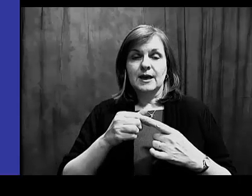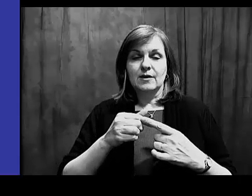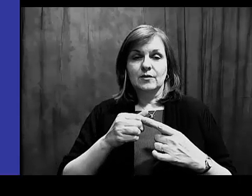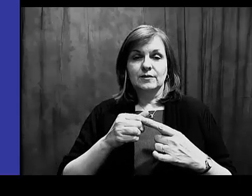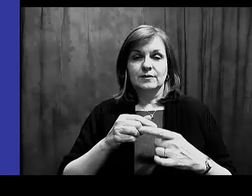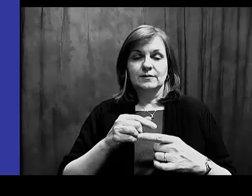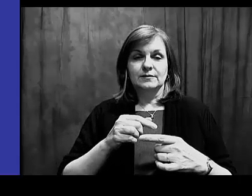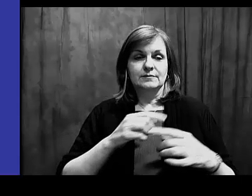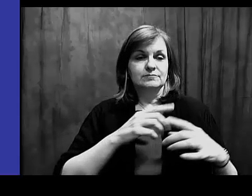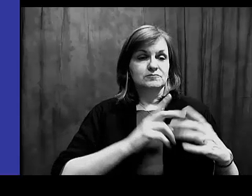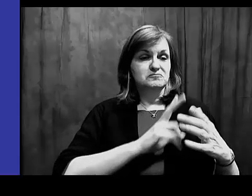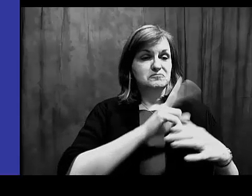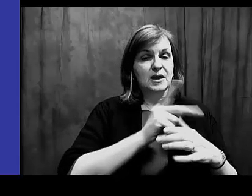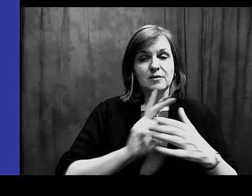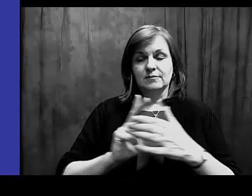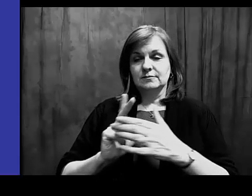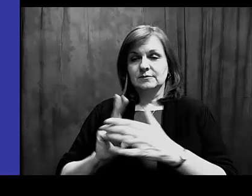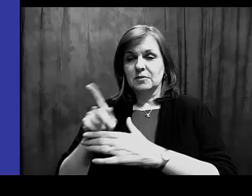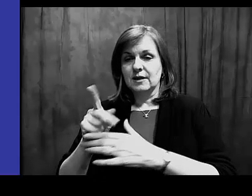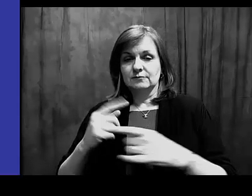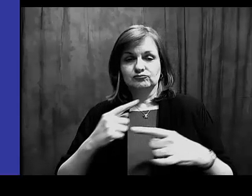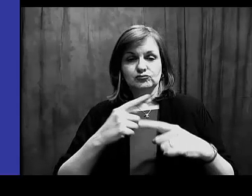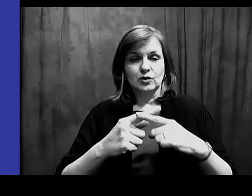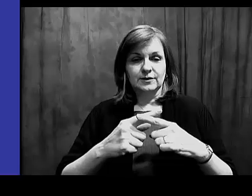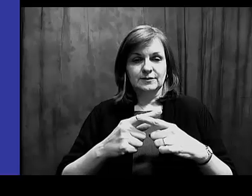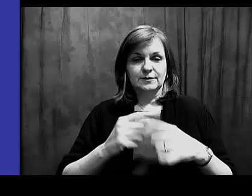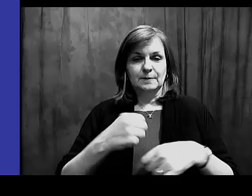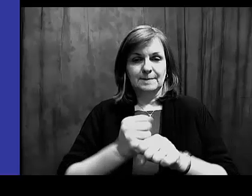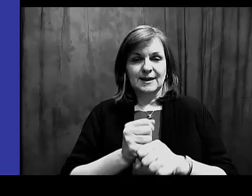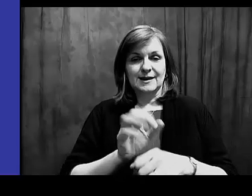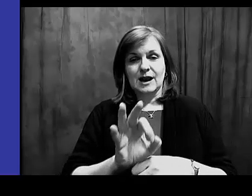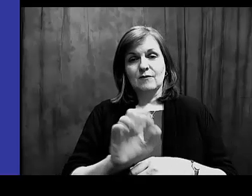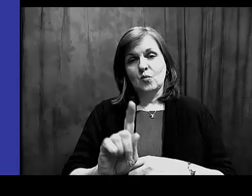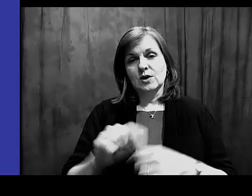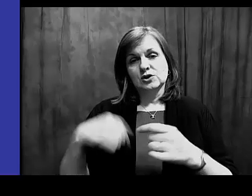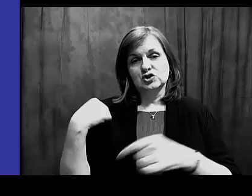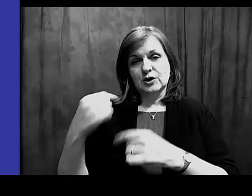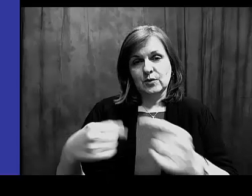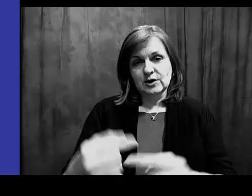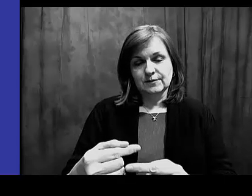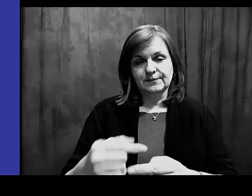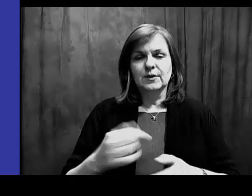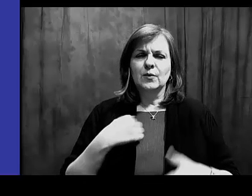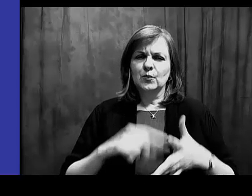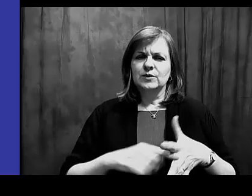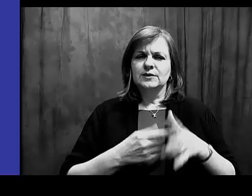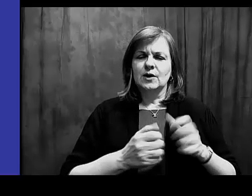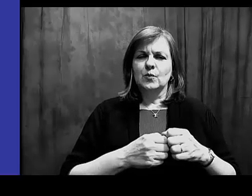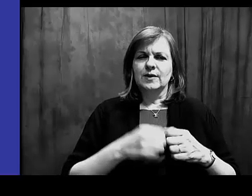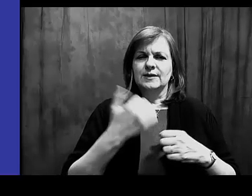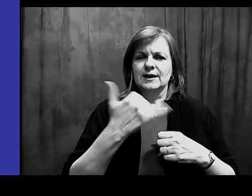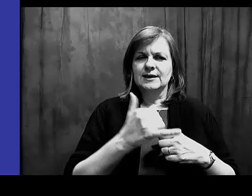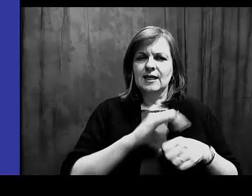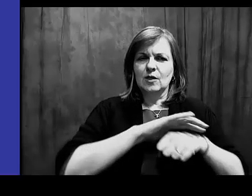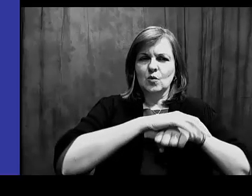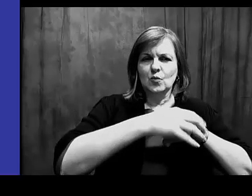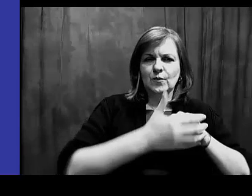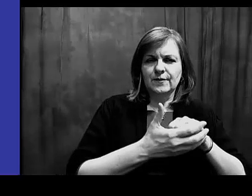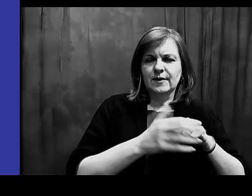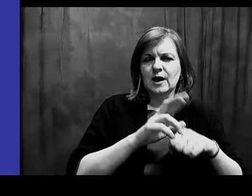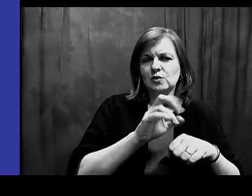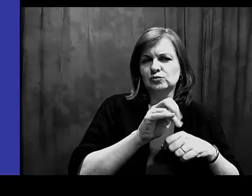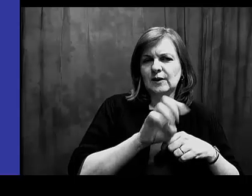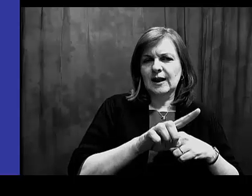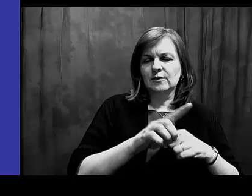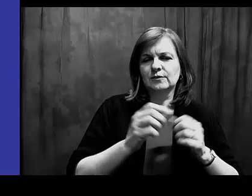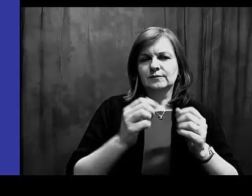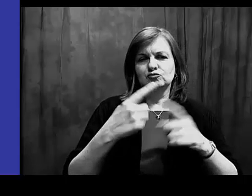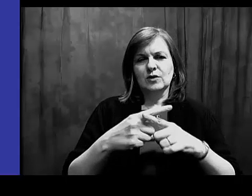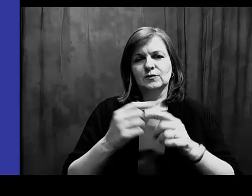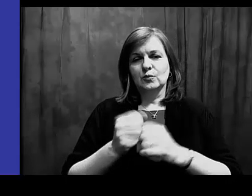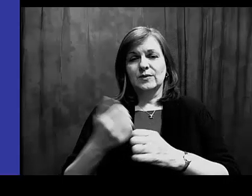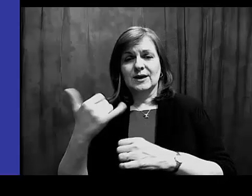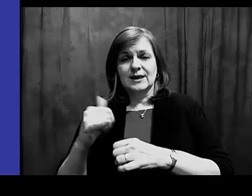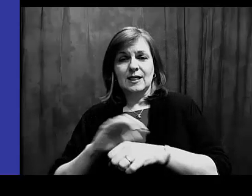the crossing of the F1 generation so in this instance starting with a yellow round and yellow round